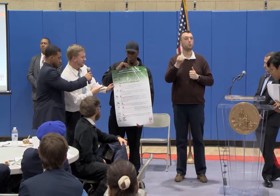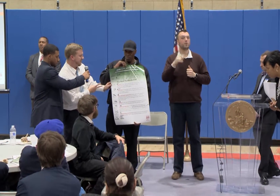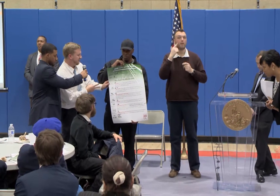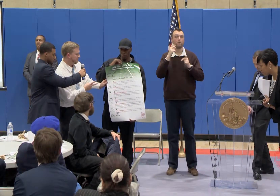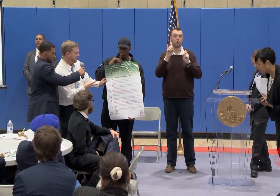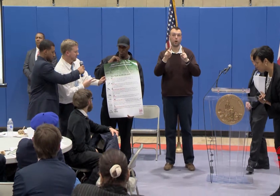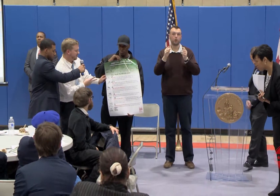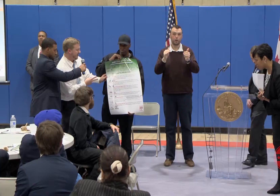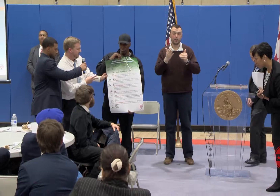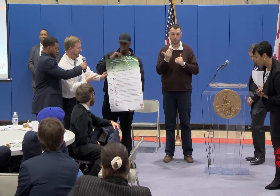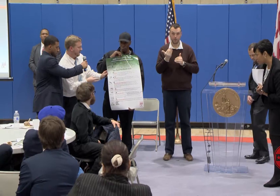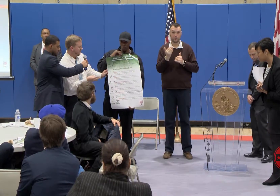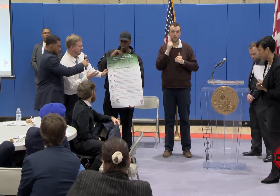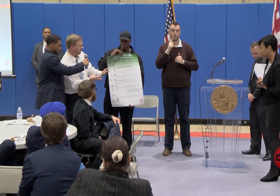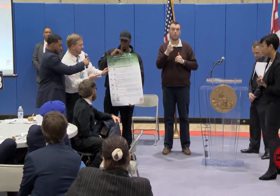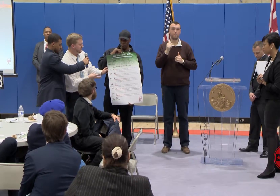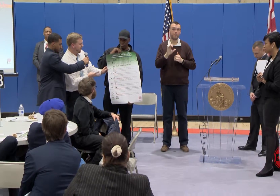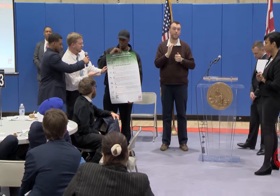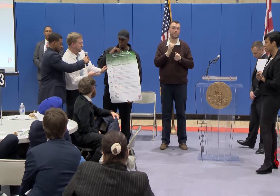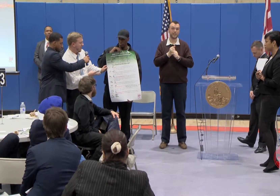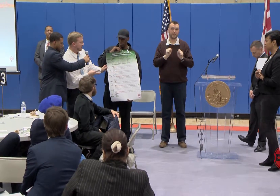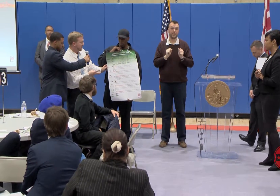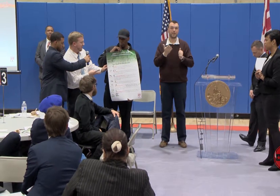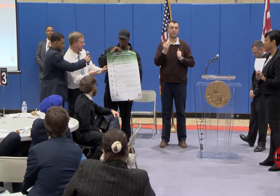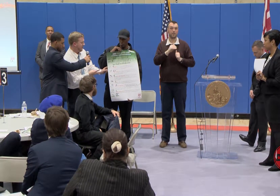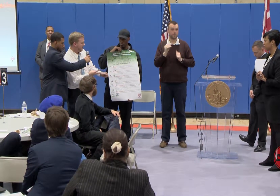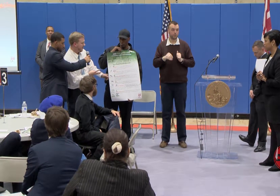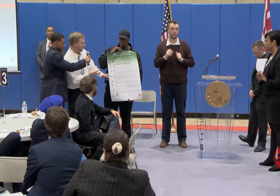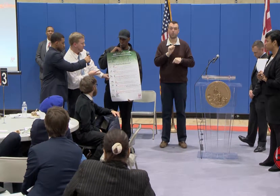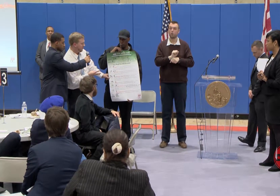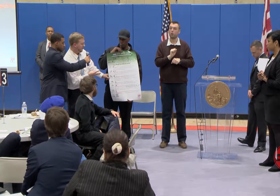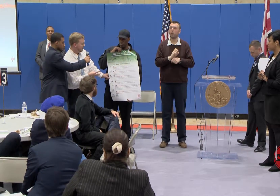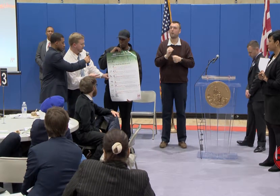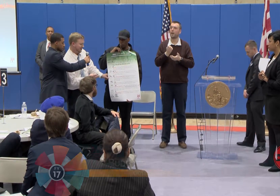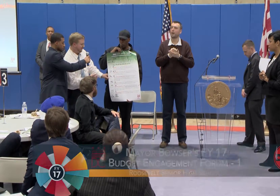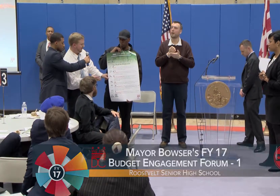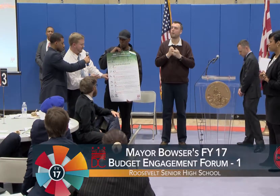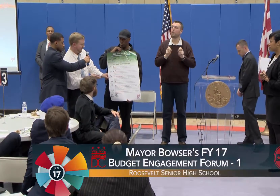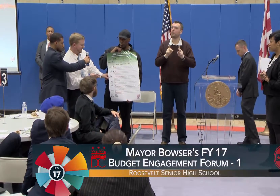TO PUBLIC SAFETY, 15 TO JOBS AND ECONOMIC OPPORTUNITY, 15 TO